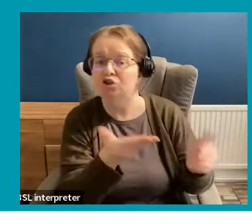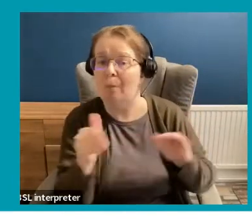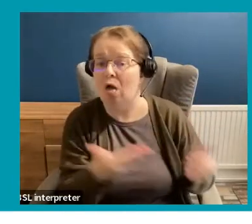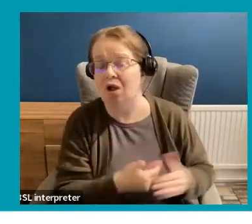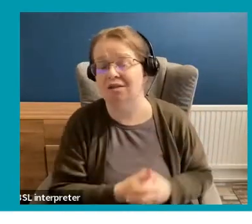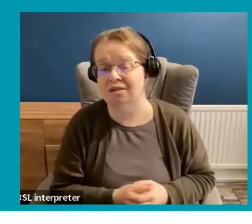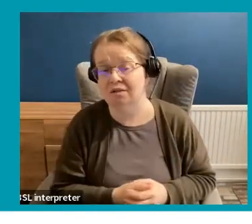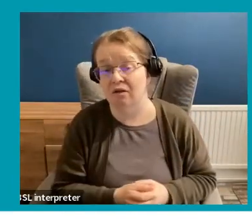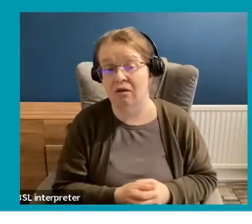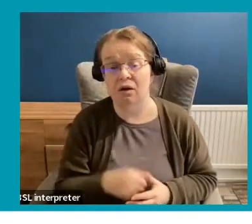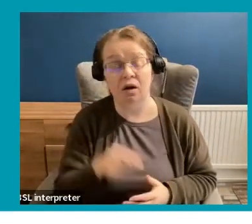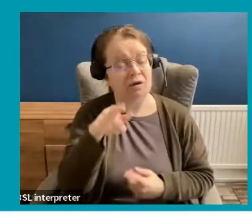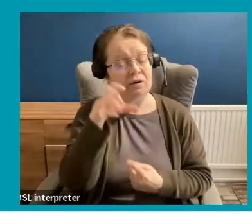If I mentioned earlier